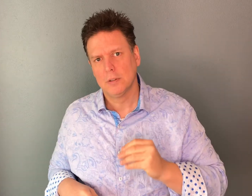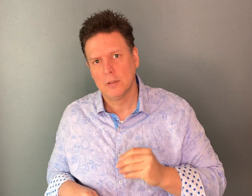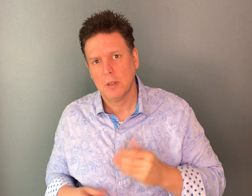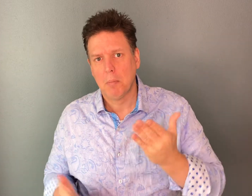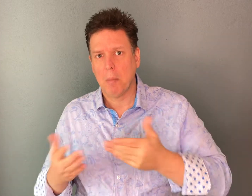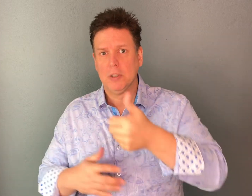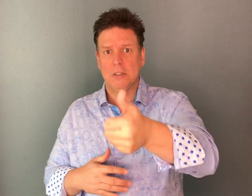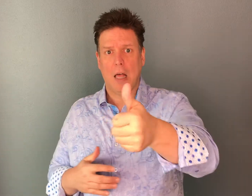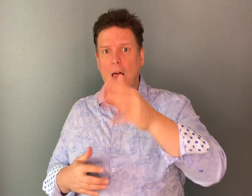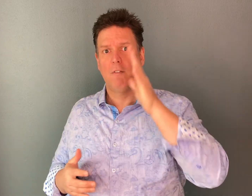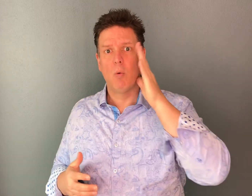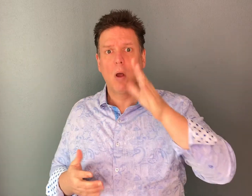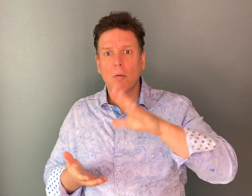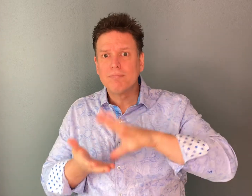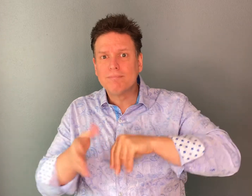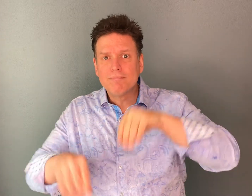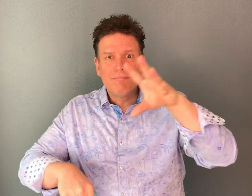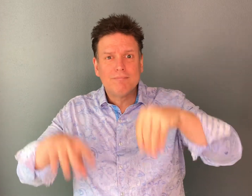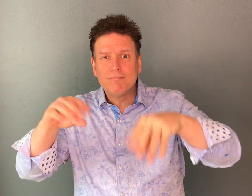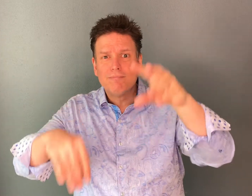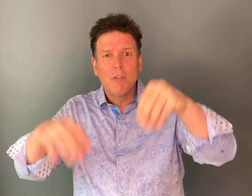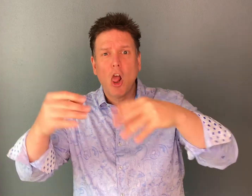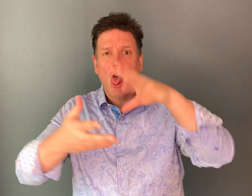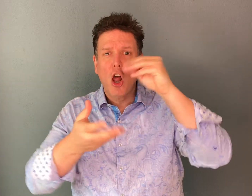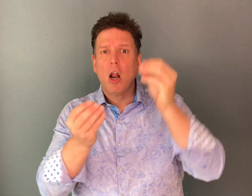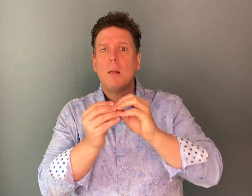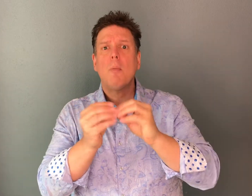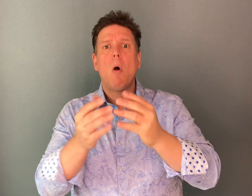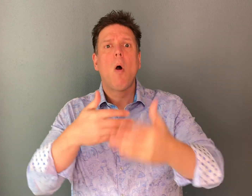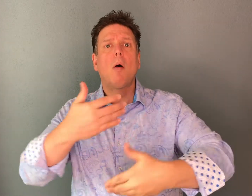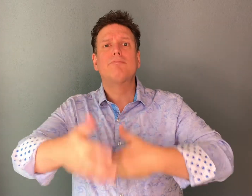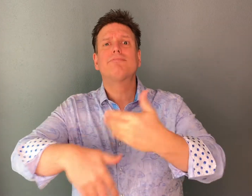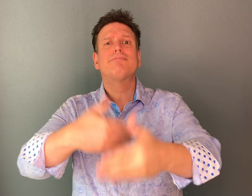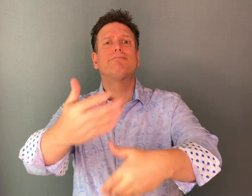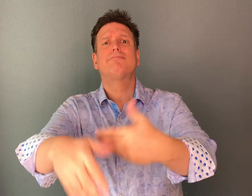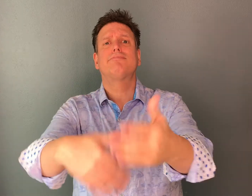Maybe you will learn some things and want to continue on yourself and that